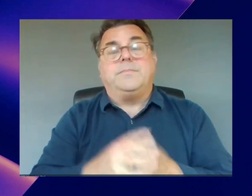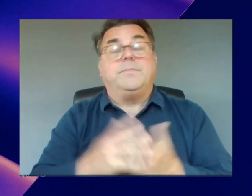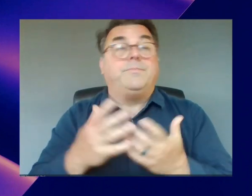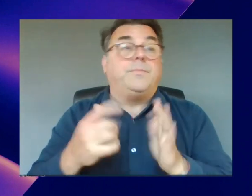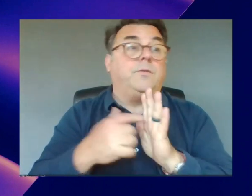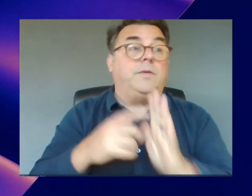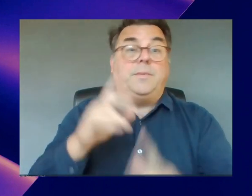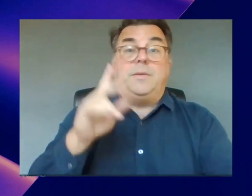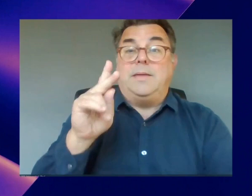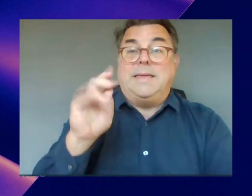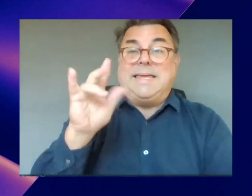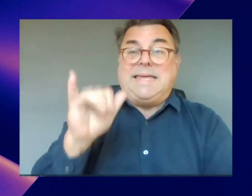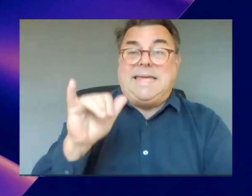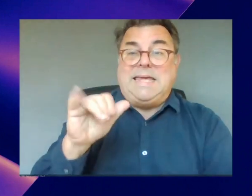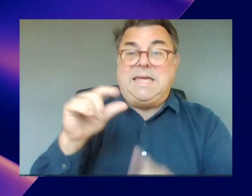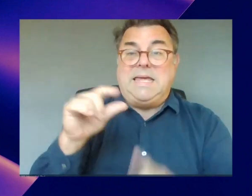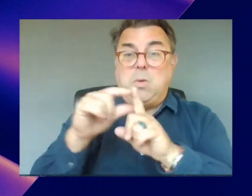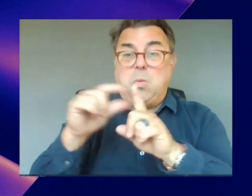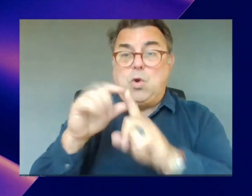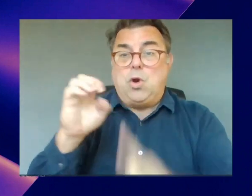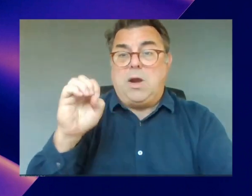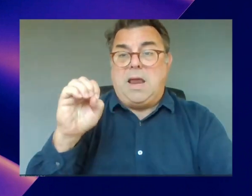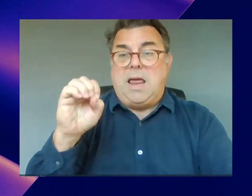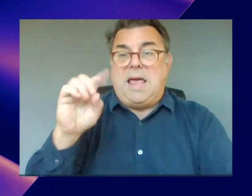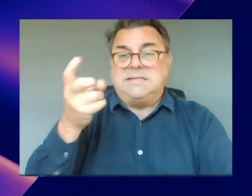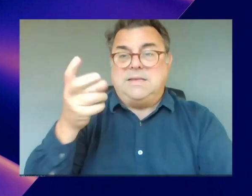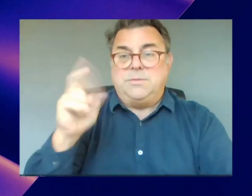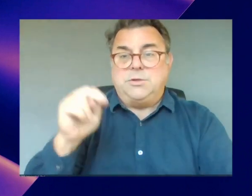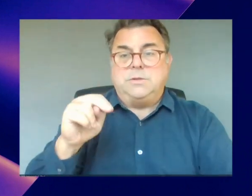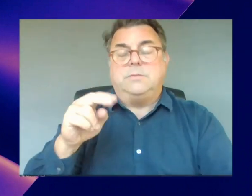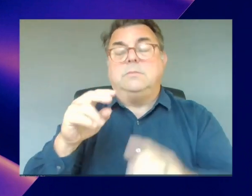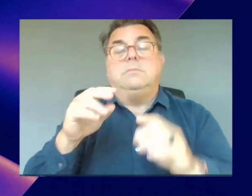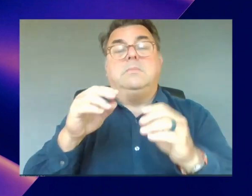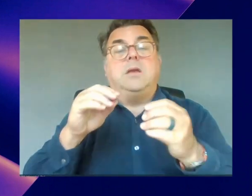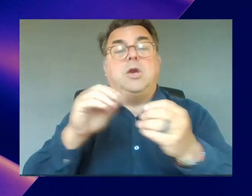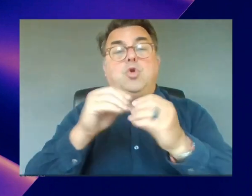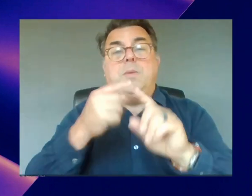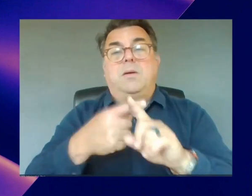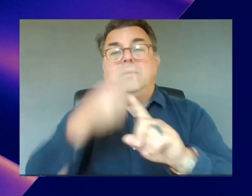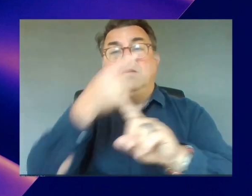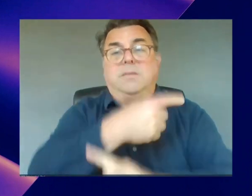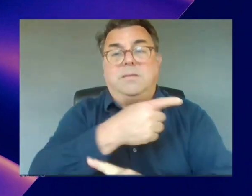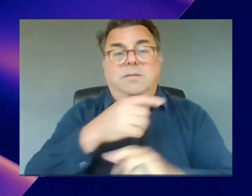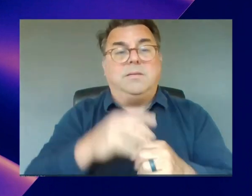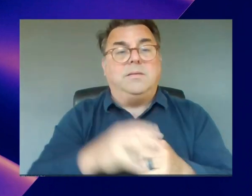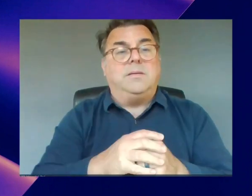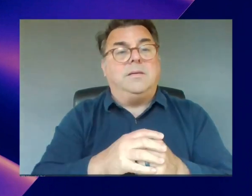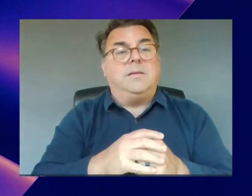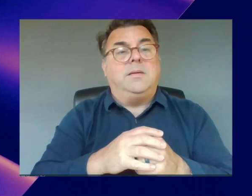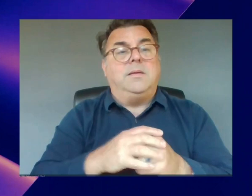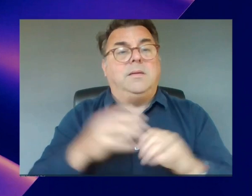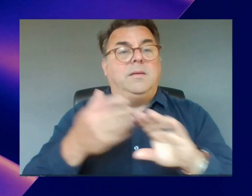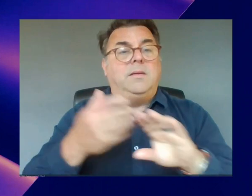We look at numerical anomaly deviations. So imagine an anomaly occurred before it had certain mean, median numbers